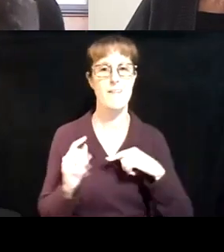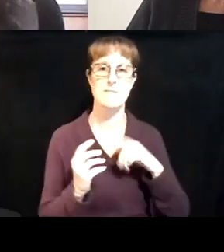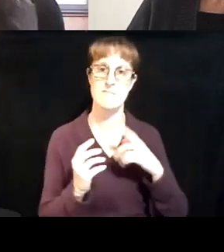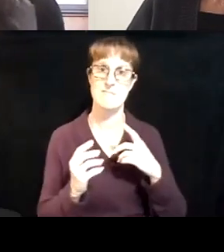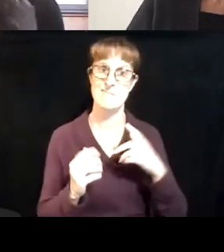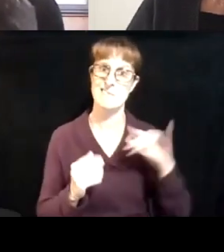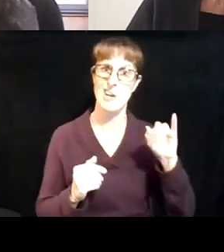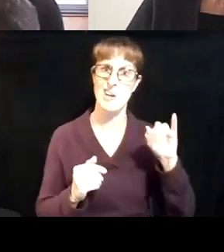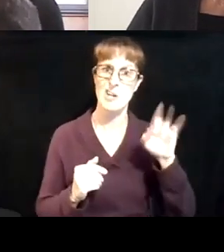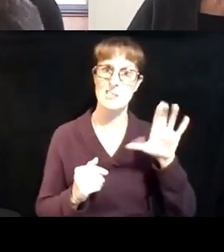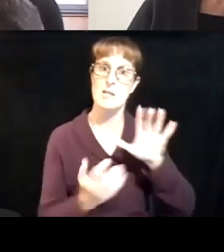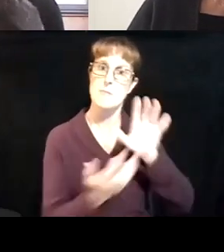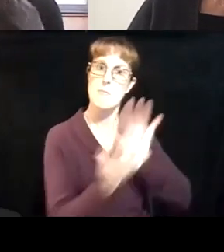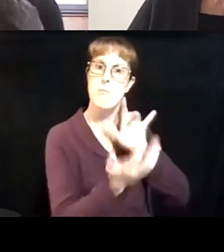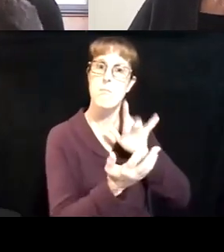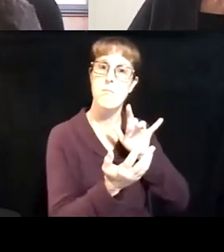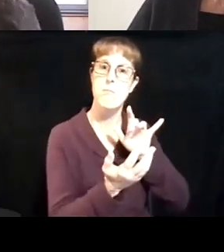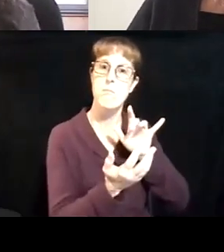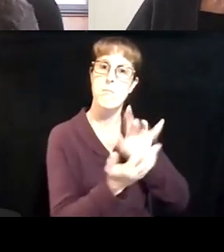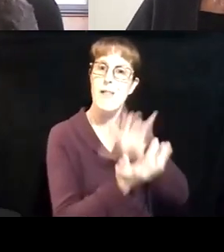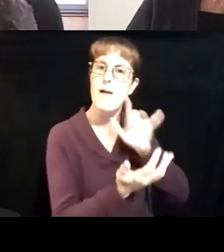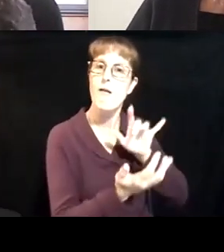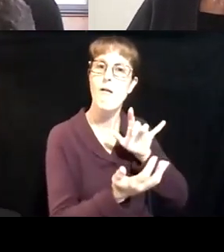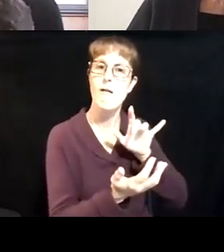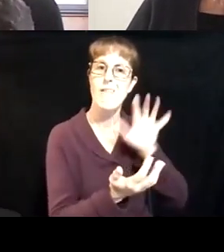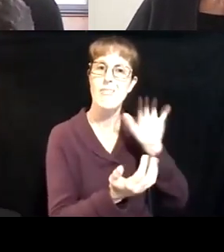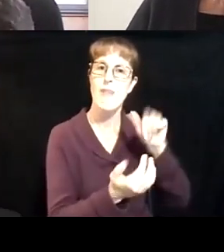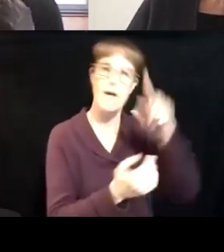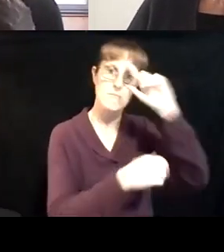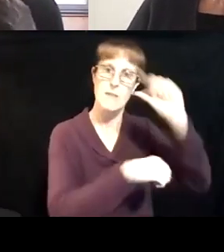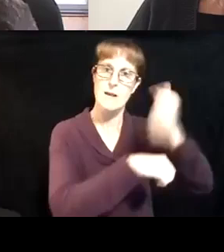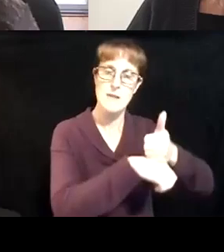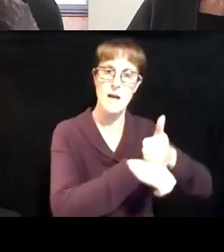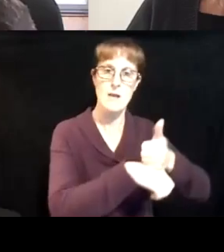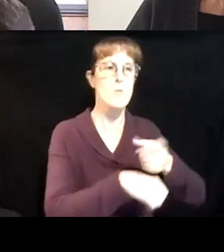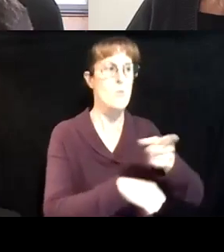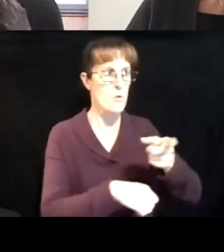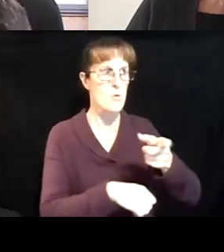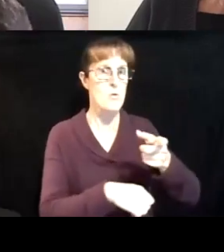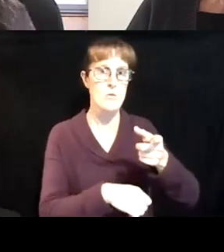They play on the idea that to be a good black person in society,